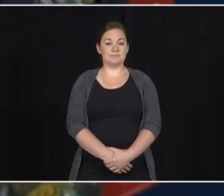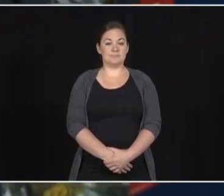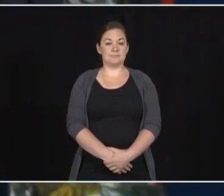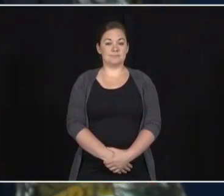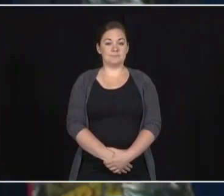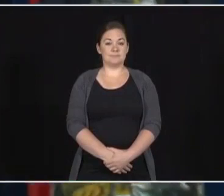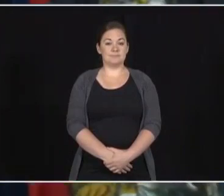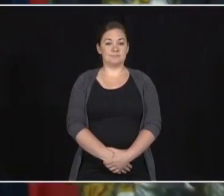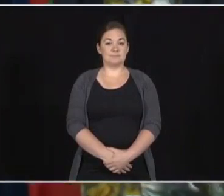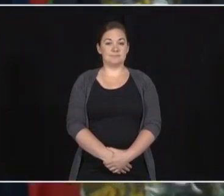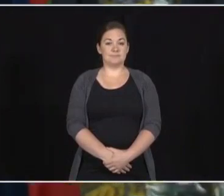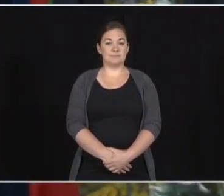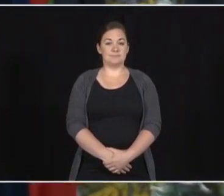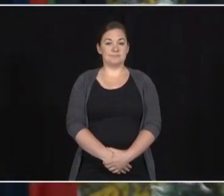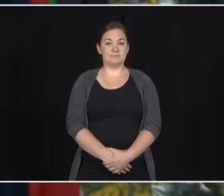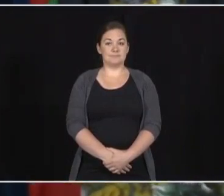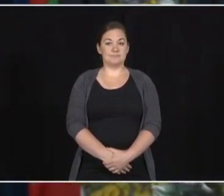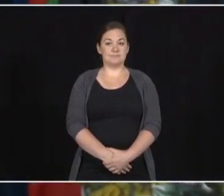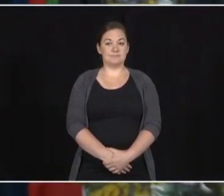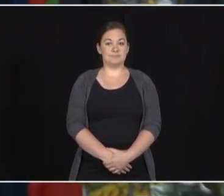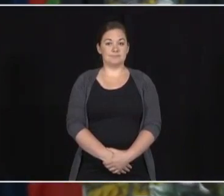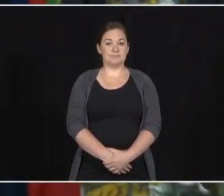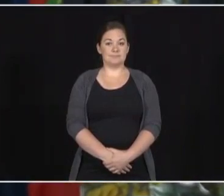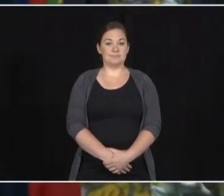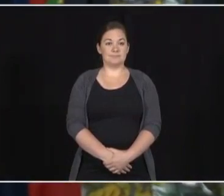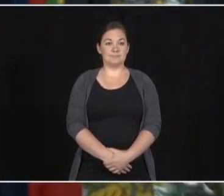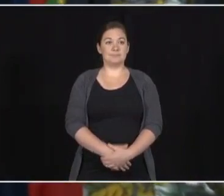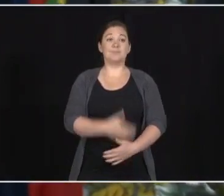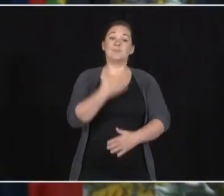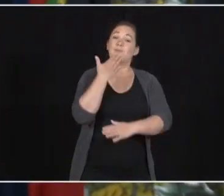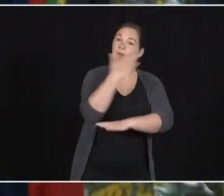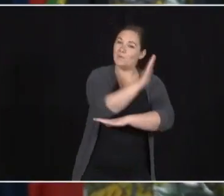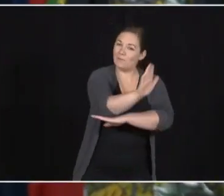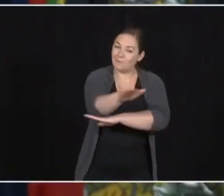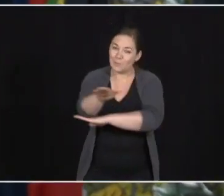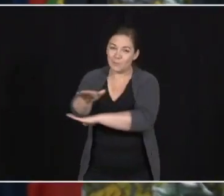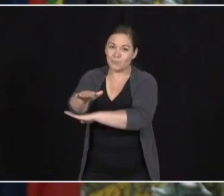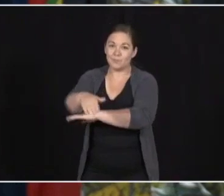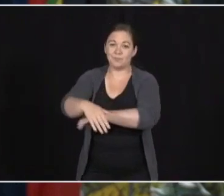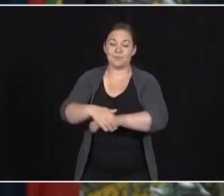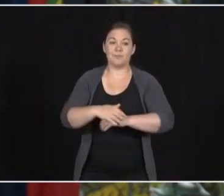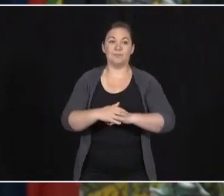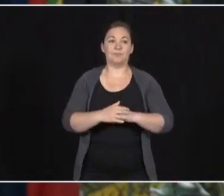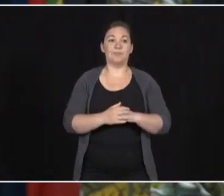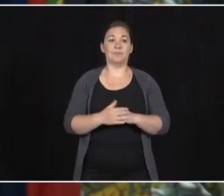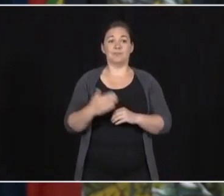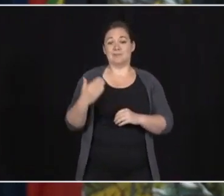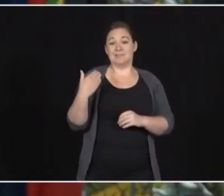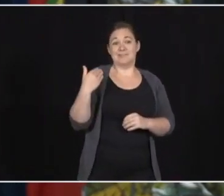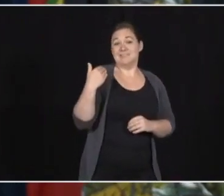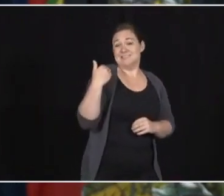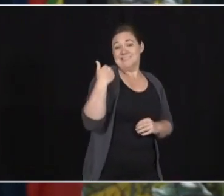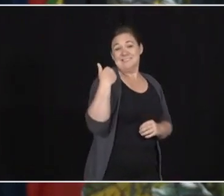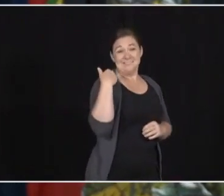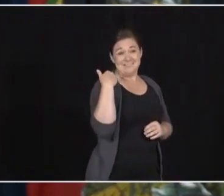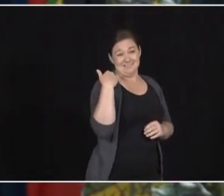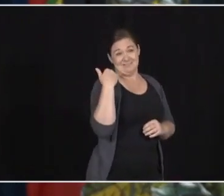Good afternoon. Earlier this week I ordered a full report from the Canadian Forces